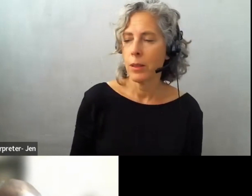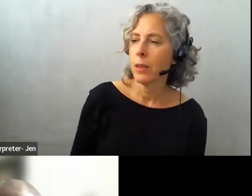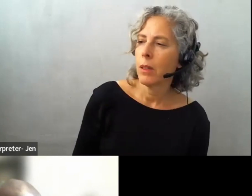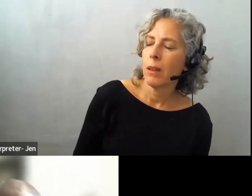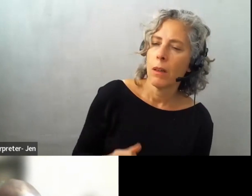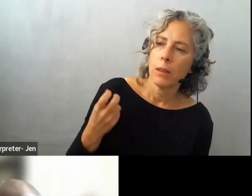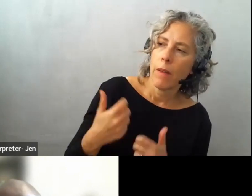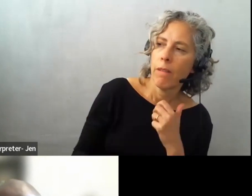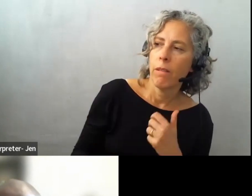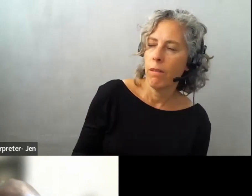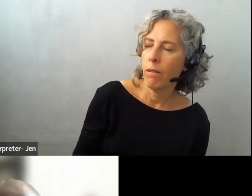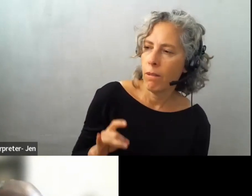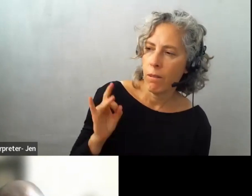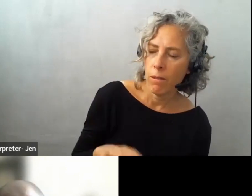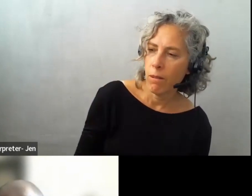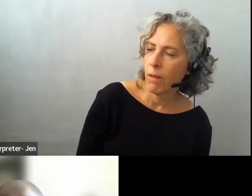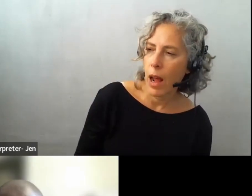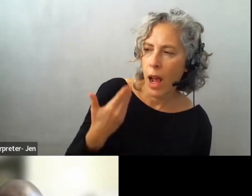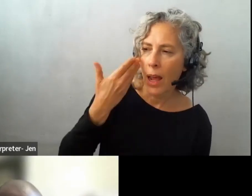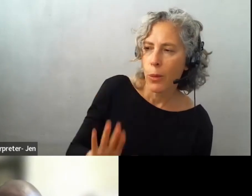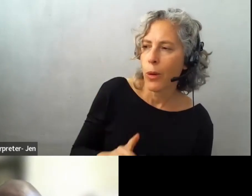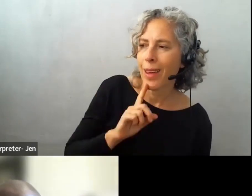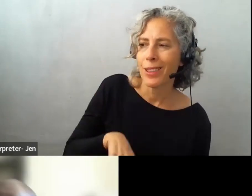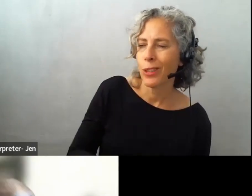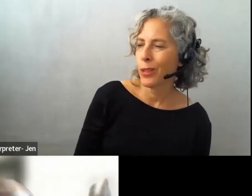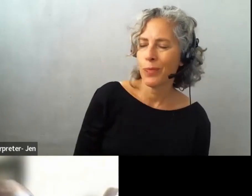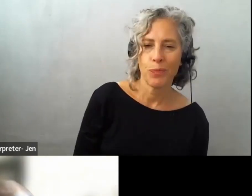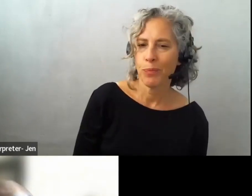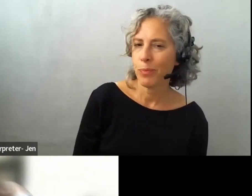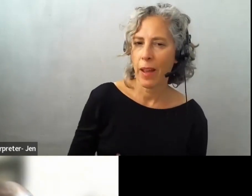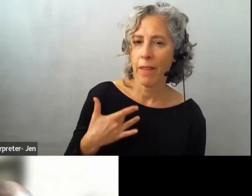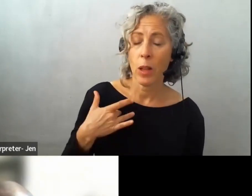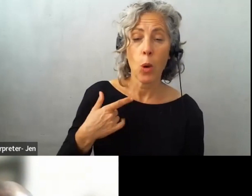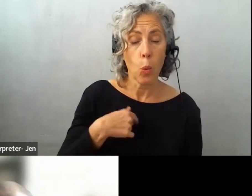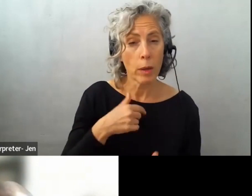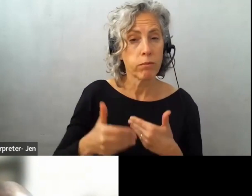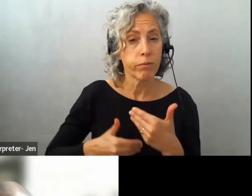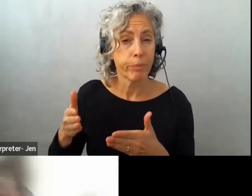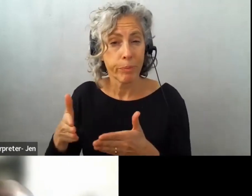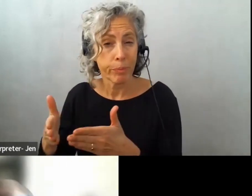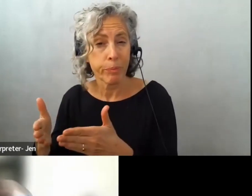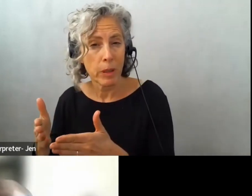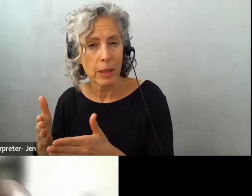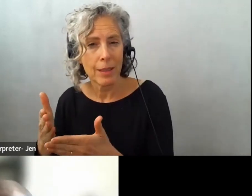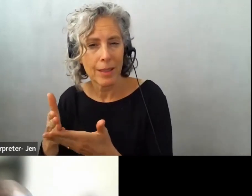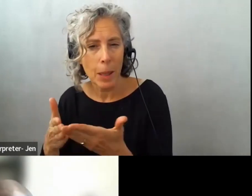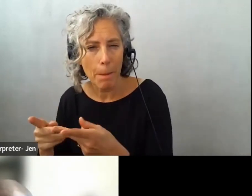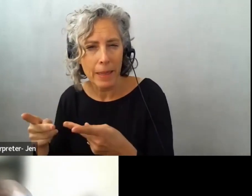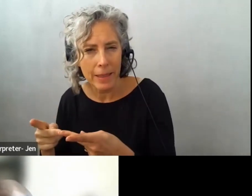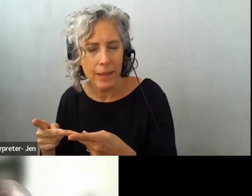tough one. Honestly, I don't know. Because I feel as though we're going in the right direction, some places, and then in the wrong direction others.